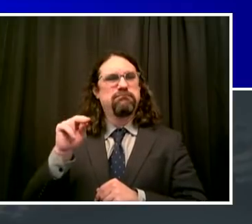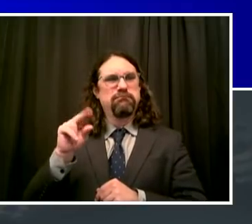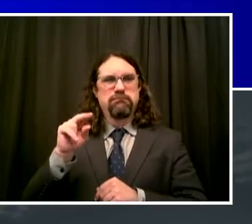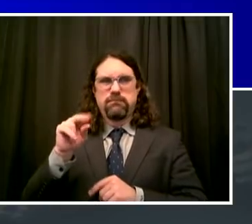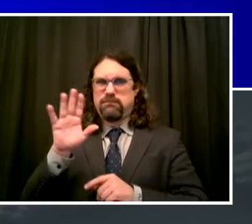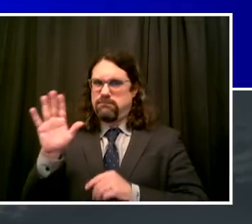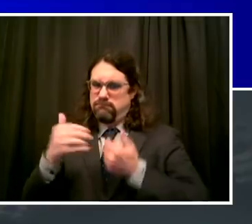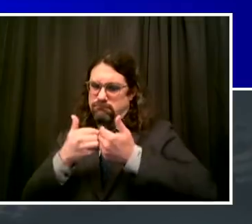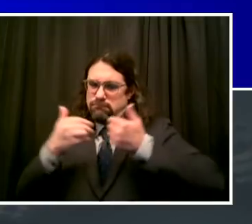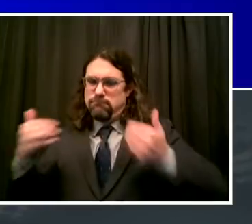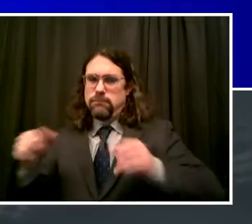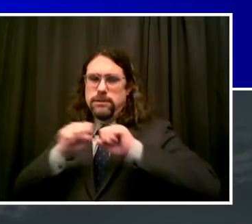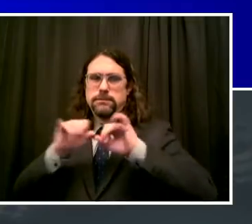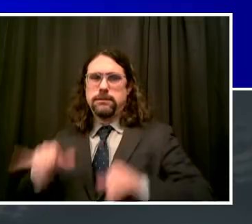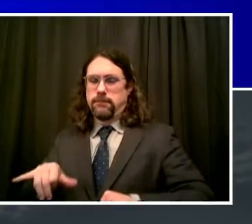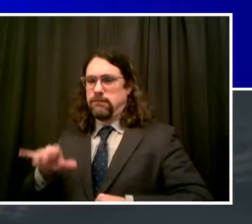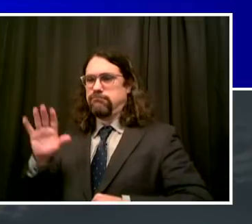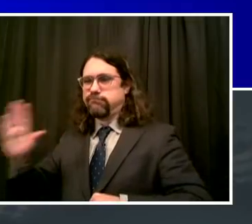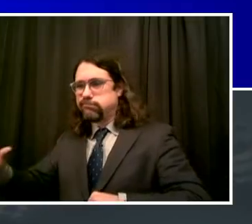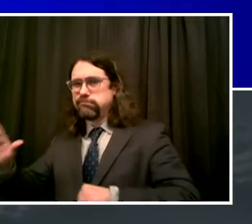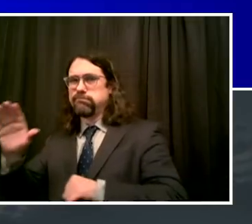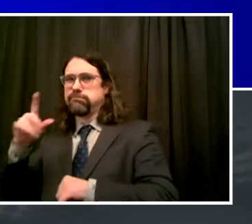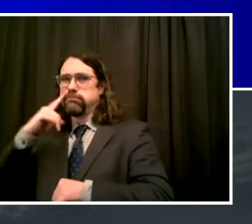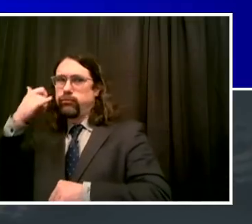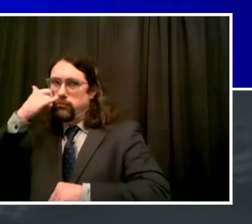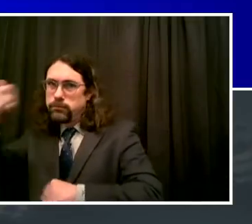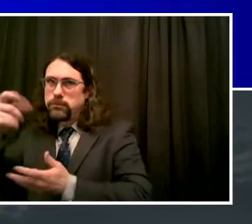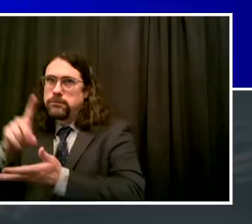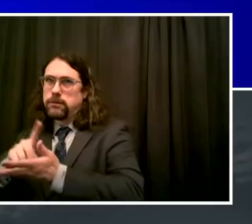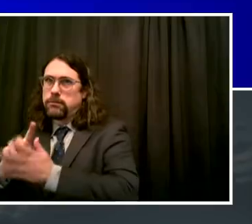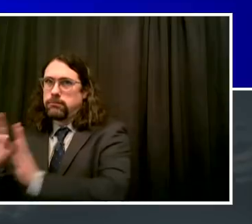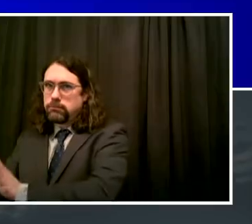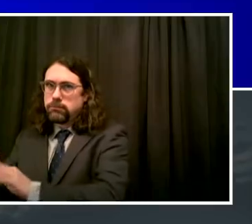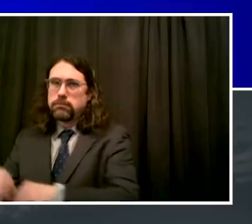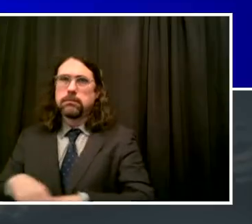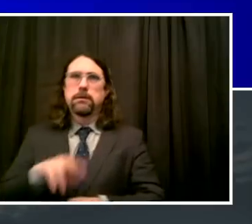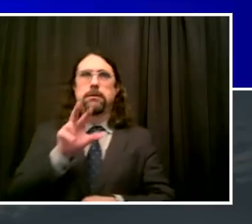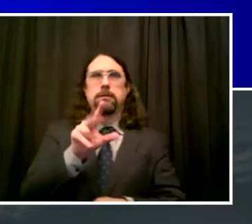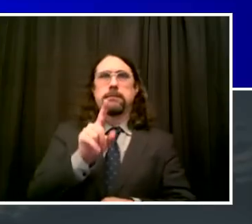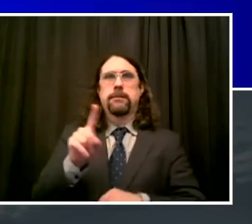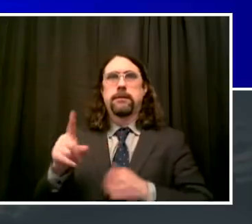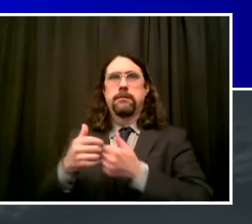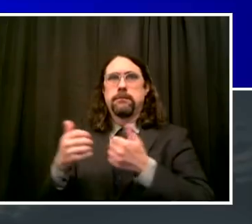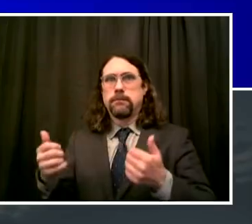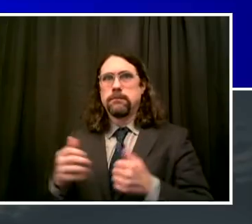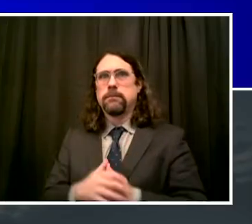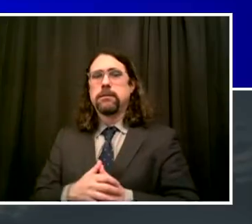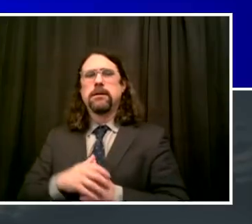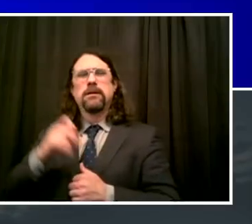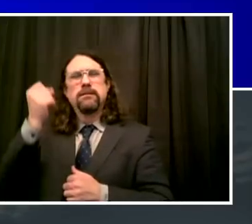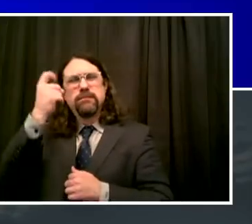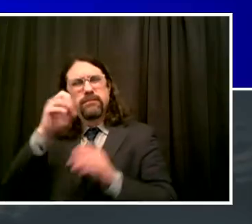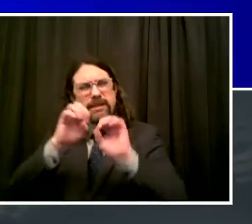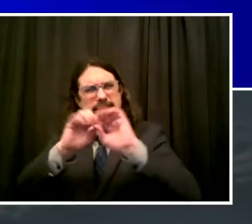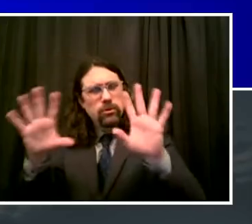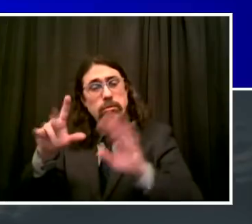THEY KNOW THEIR PATIENTS AND THEY ARE NTO HISTORICALLY USING AS A